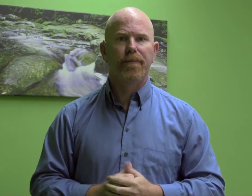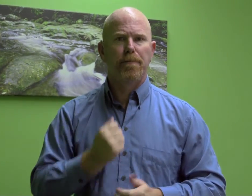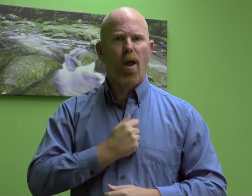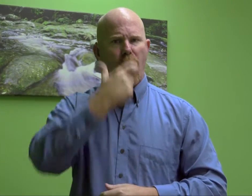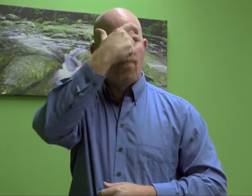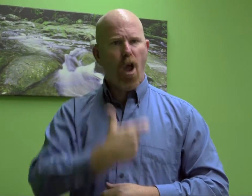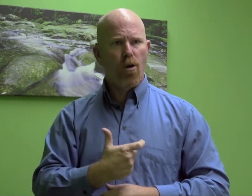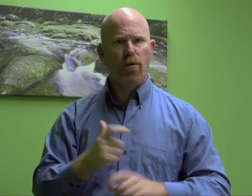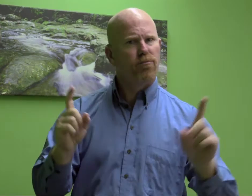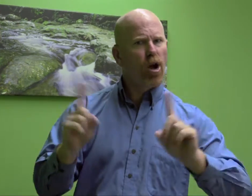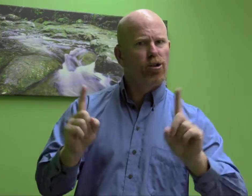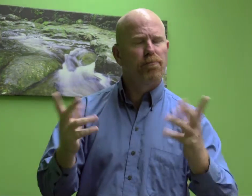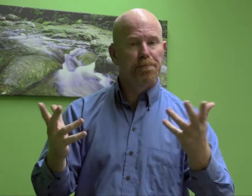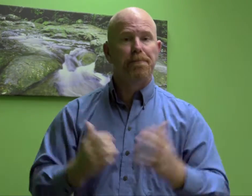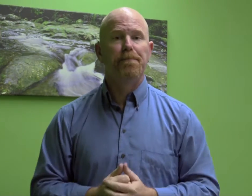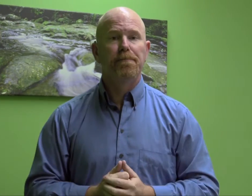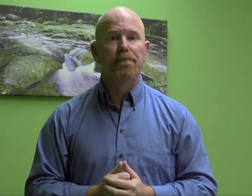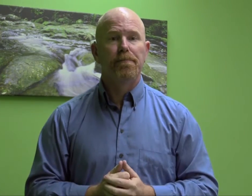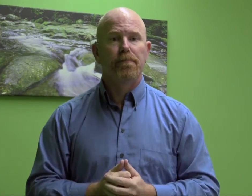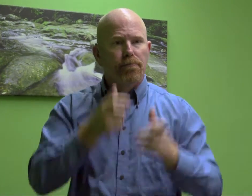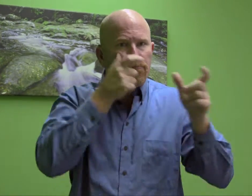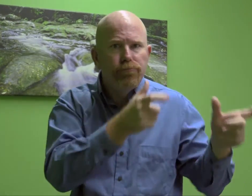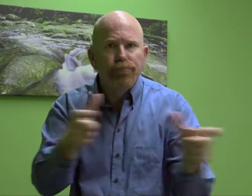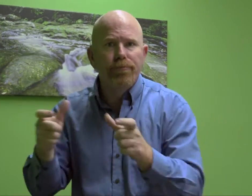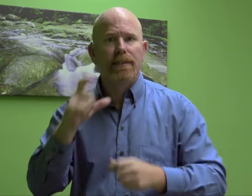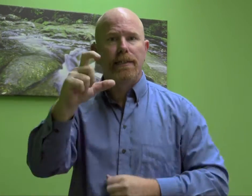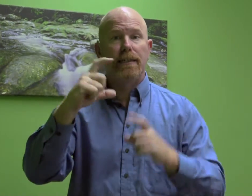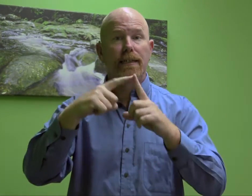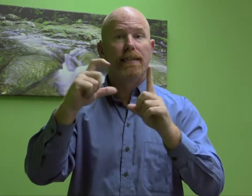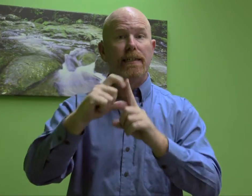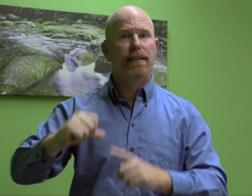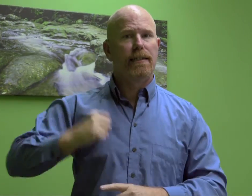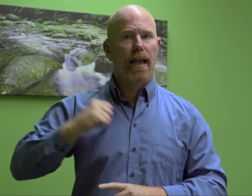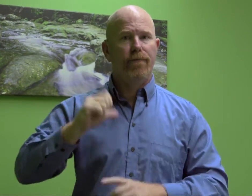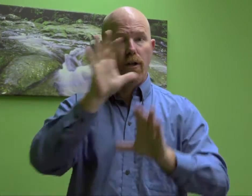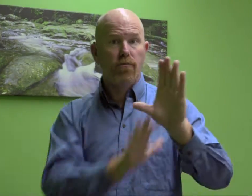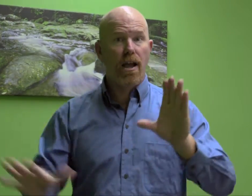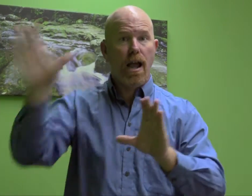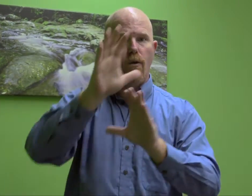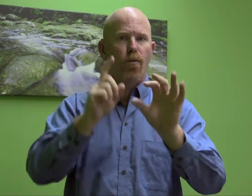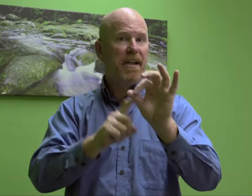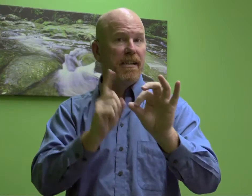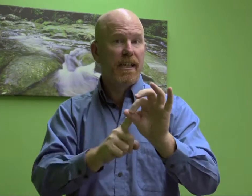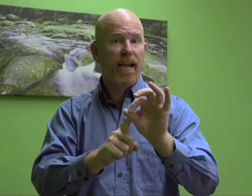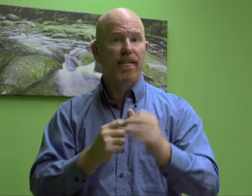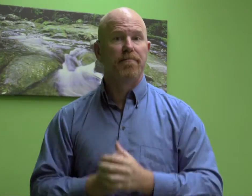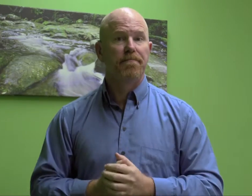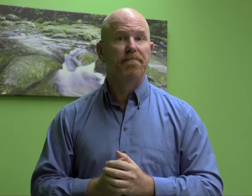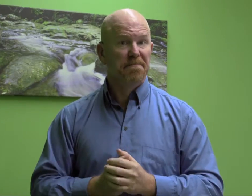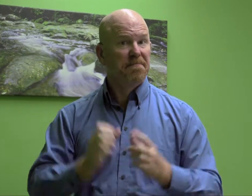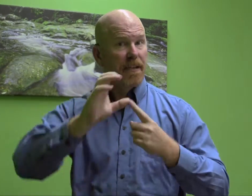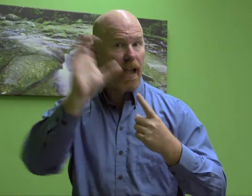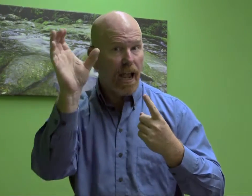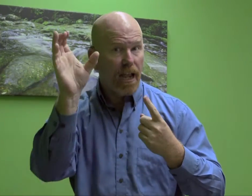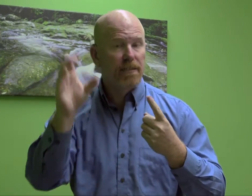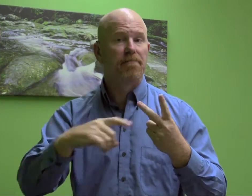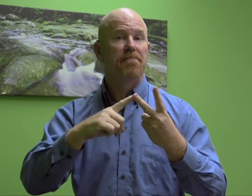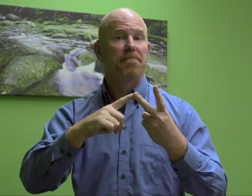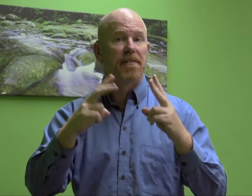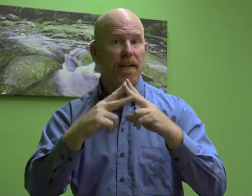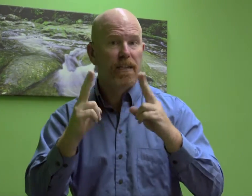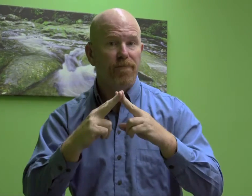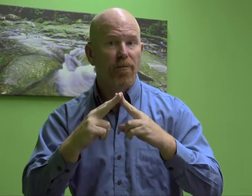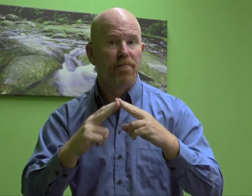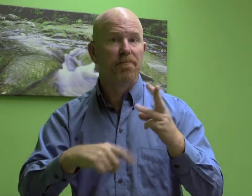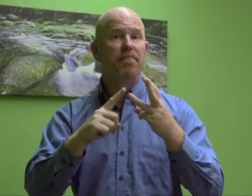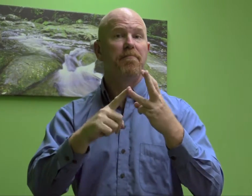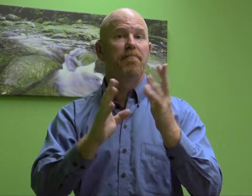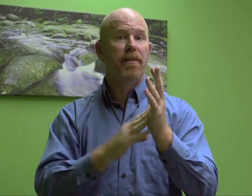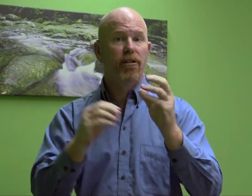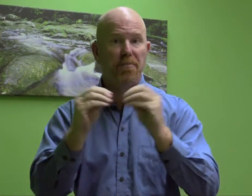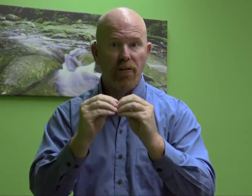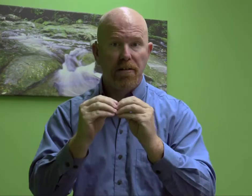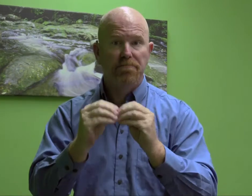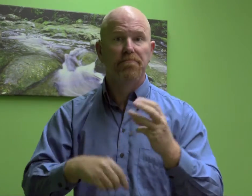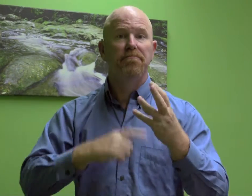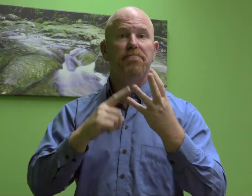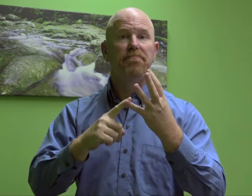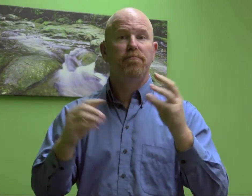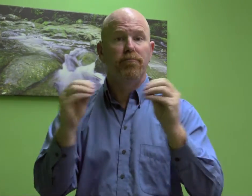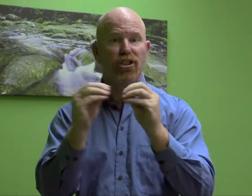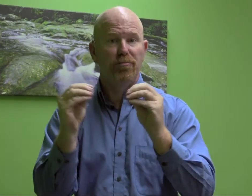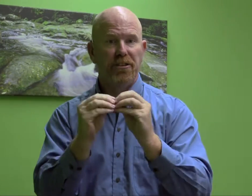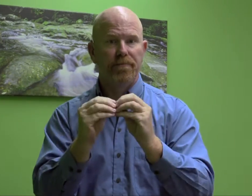My role is to look after the CED team all over QLD, Cairns, Townsville, Maryborough and Brisbane.